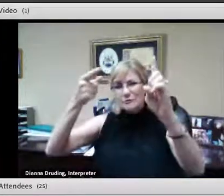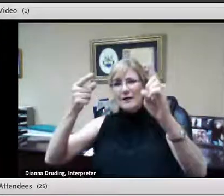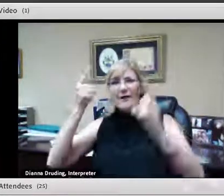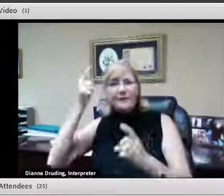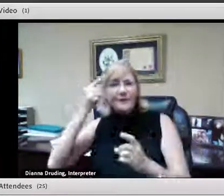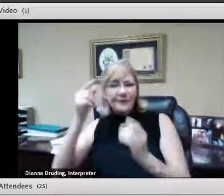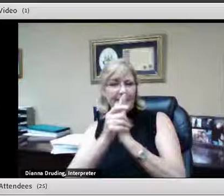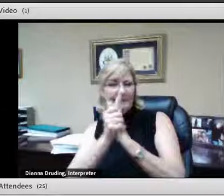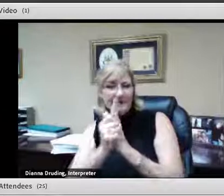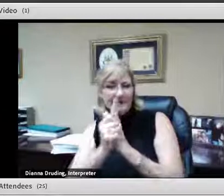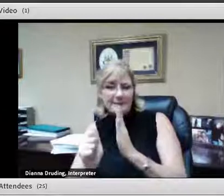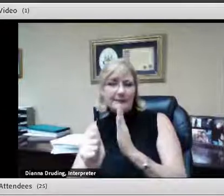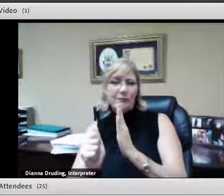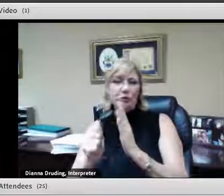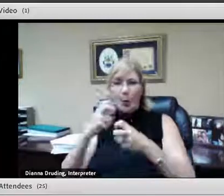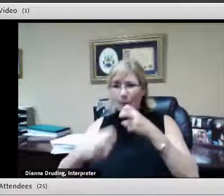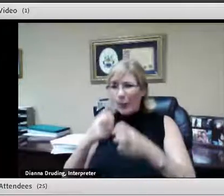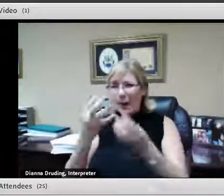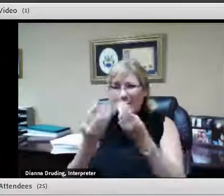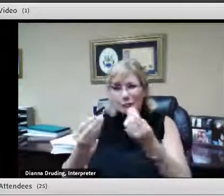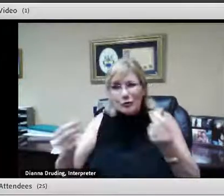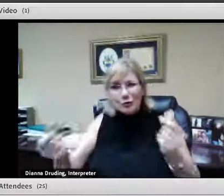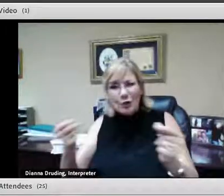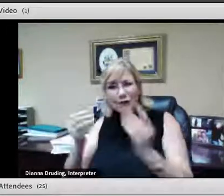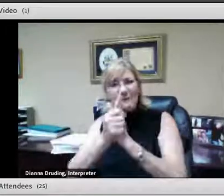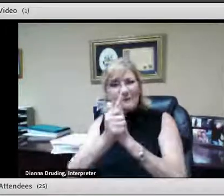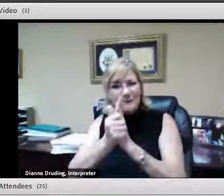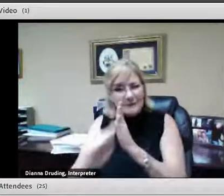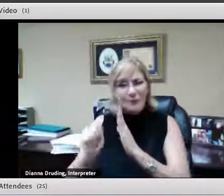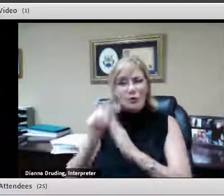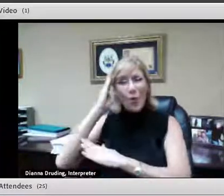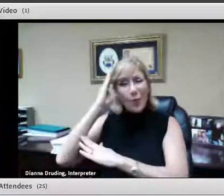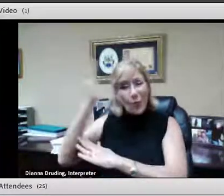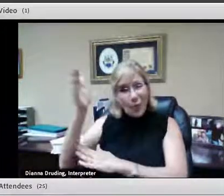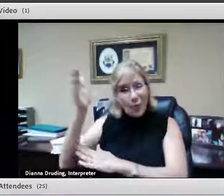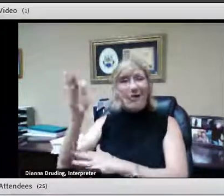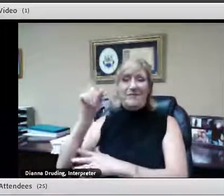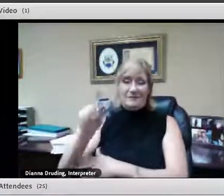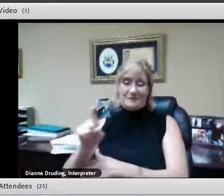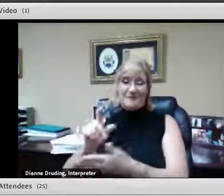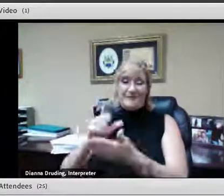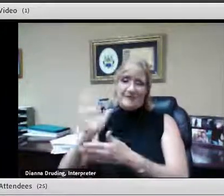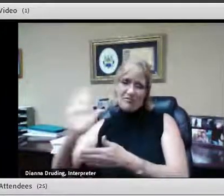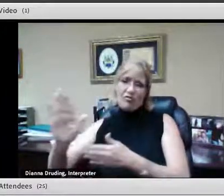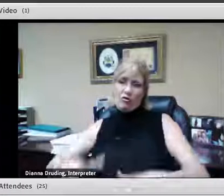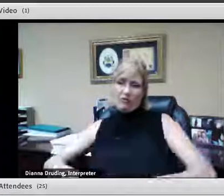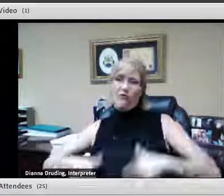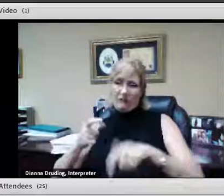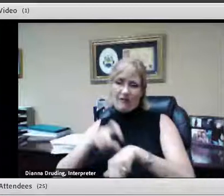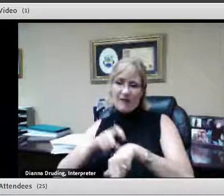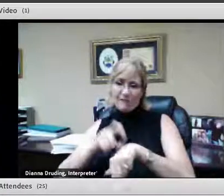these problem-solving skills that they're going to need in their lifetime. Hilary: And before we leave, you know,